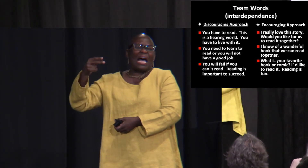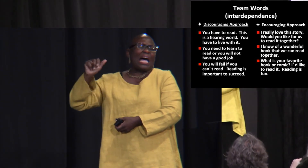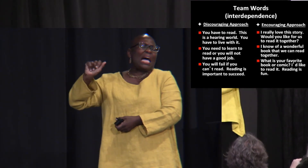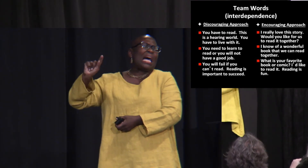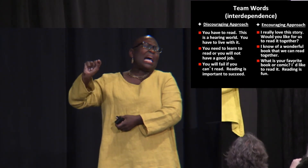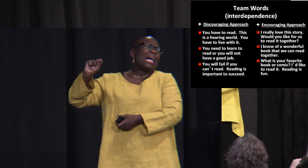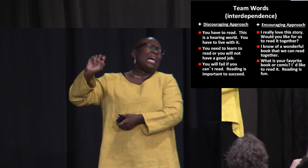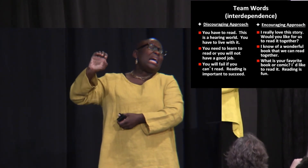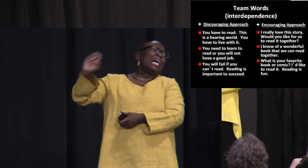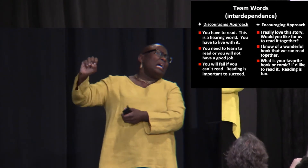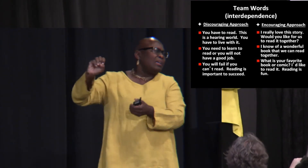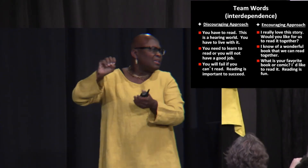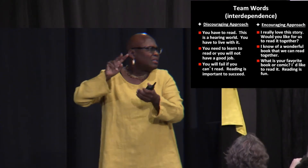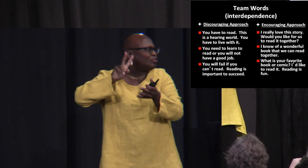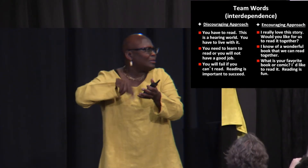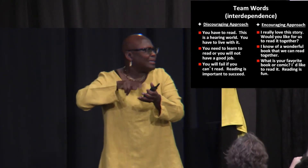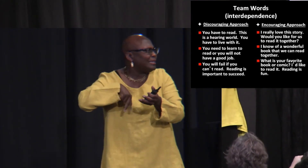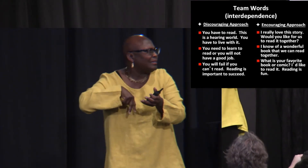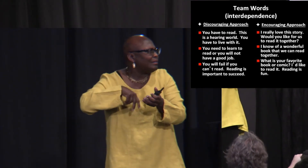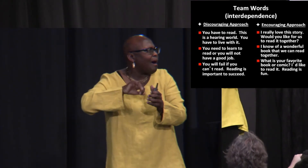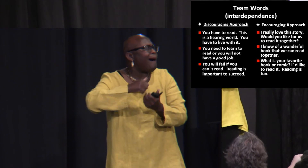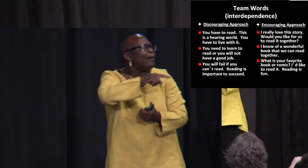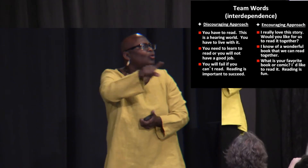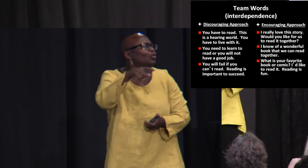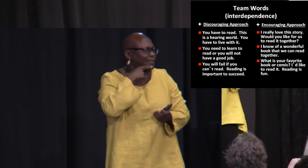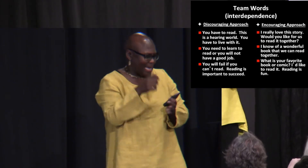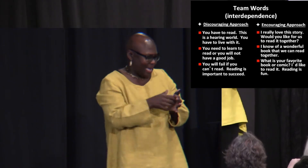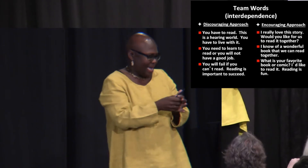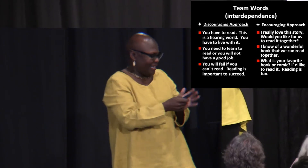Remember, this is our collective responsibility.